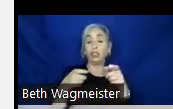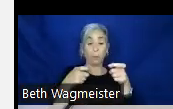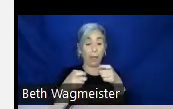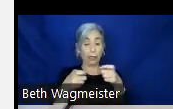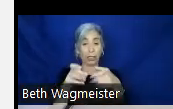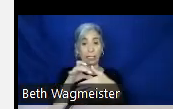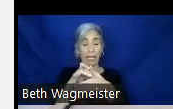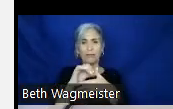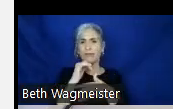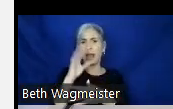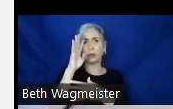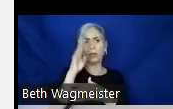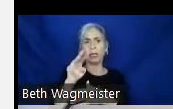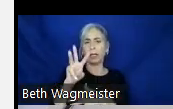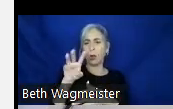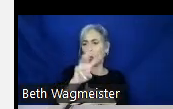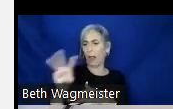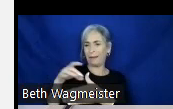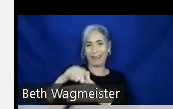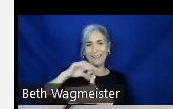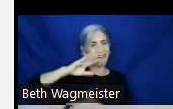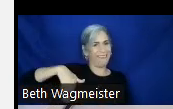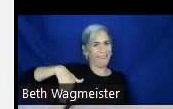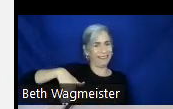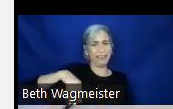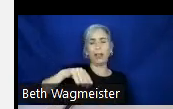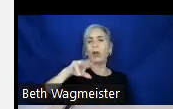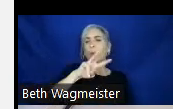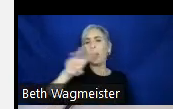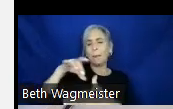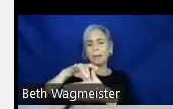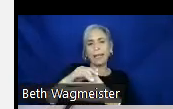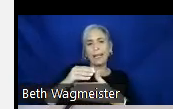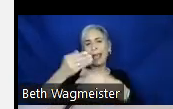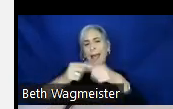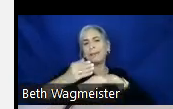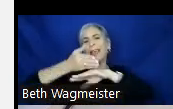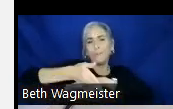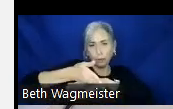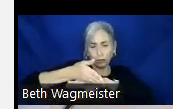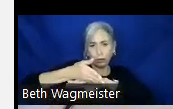creating web content yet. The web content happens after that. So the content exists sort of in the